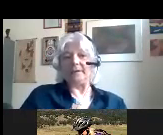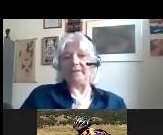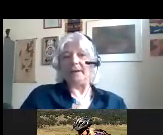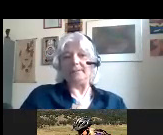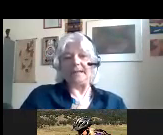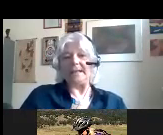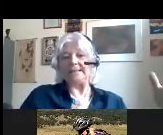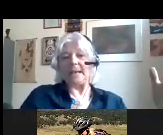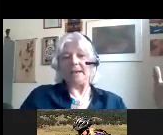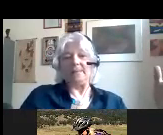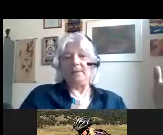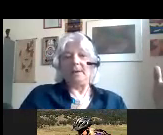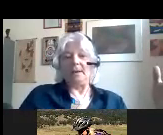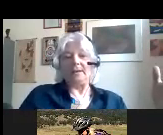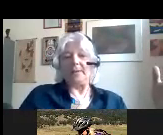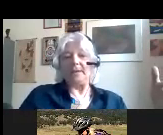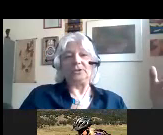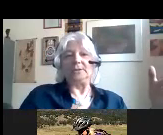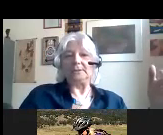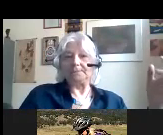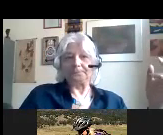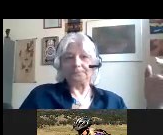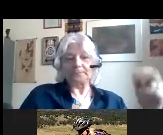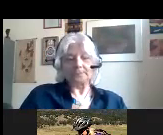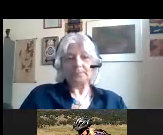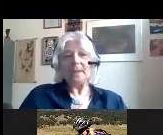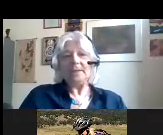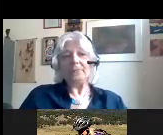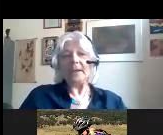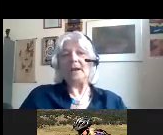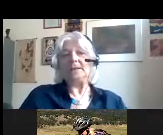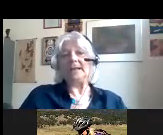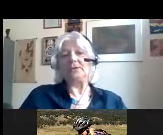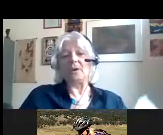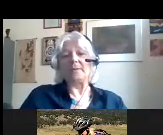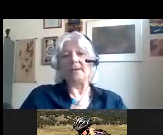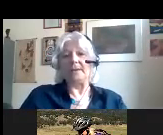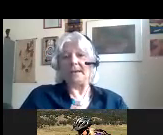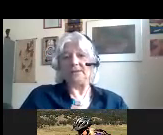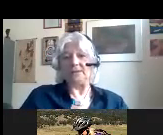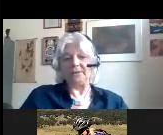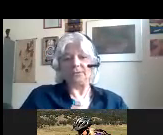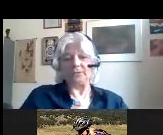give up, take that time and patience. And then recognizing how trauma impacts individuals